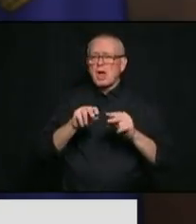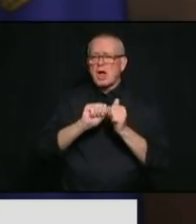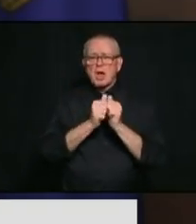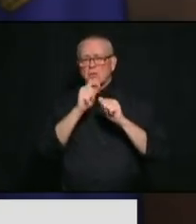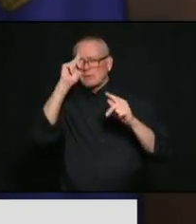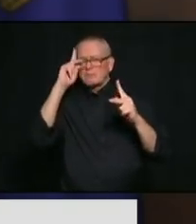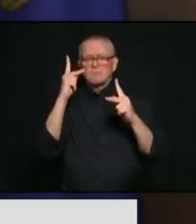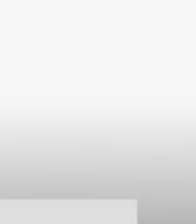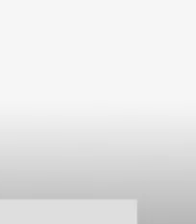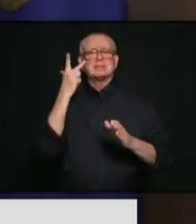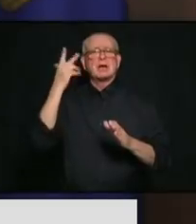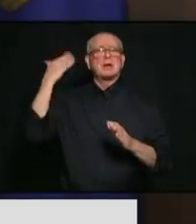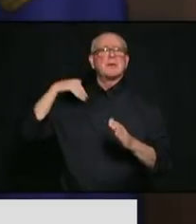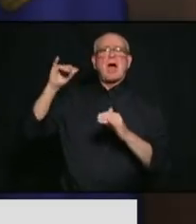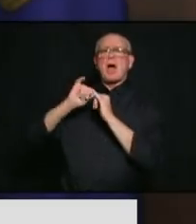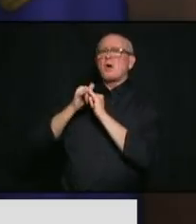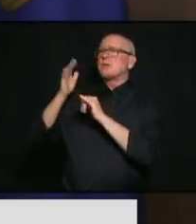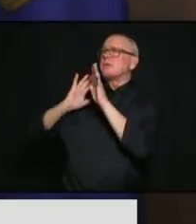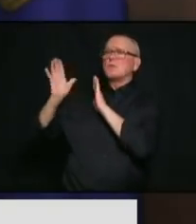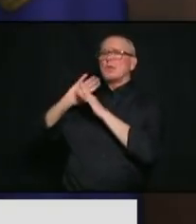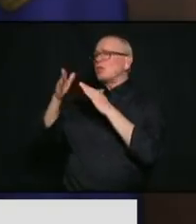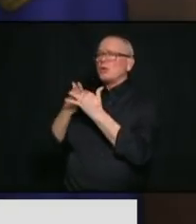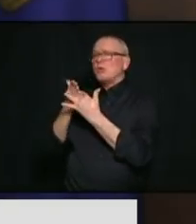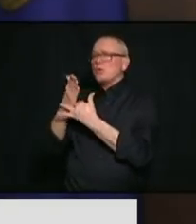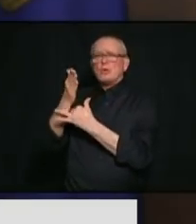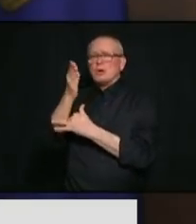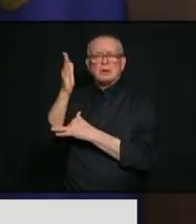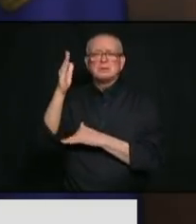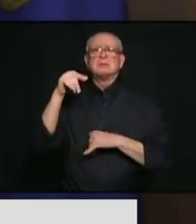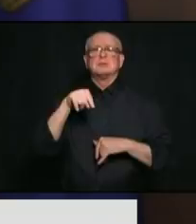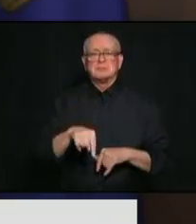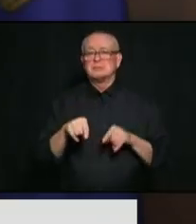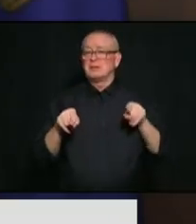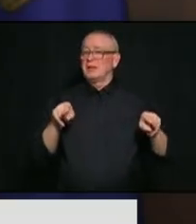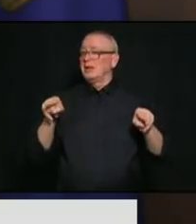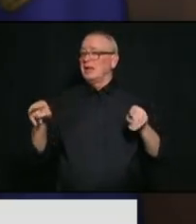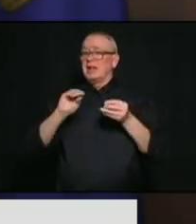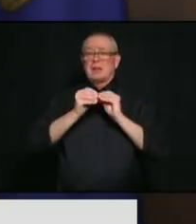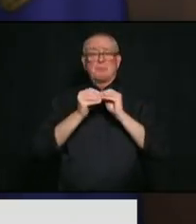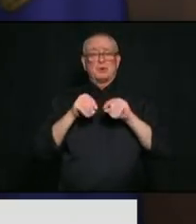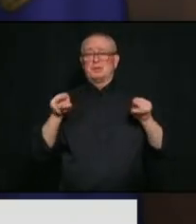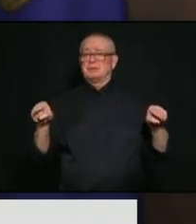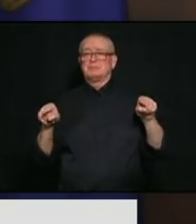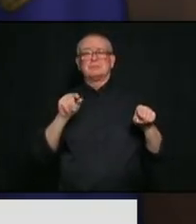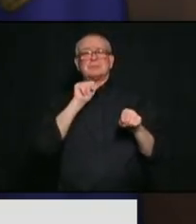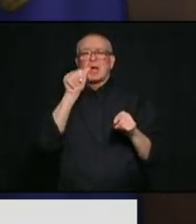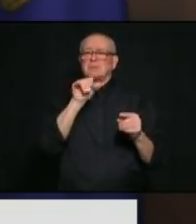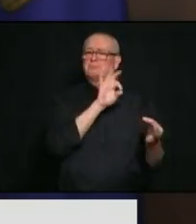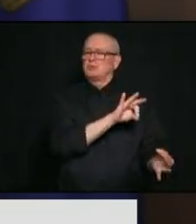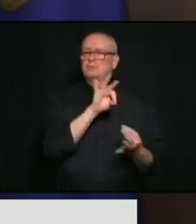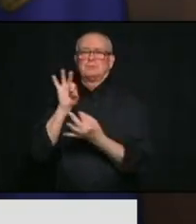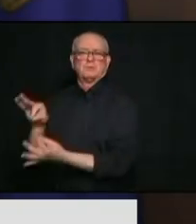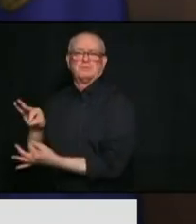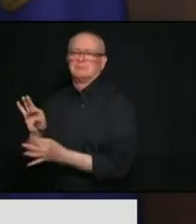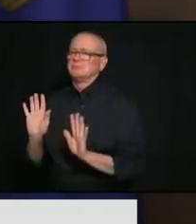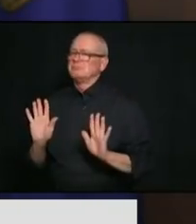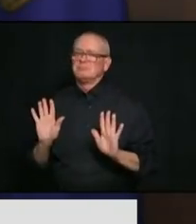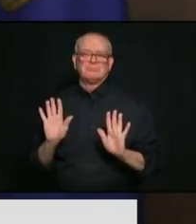I WANT ALBERTANS TO SEE THIS AS THE GREATEST CHALLENGE OF OUR GENERATION. HOW MANY PEOPLE ARE INFECTED,